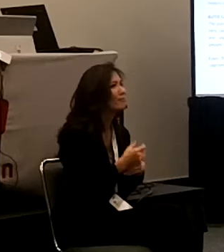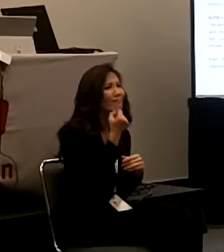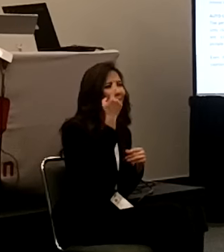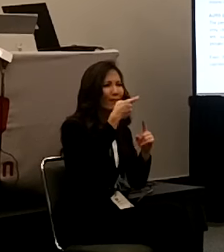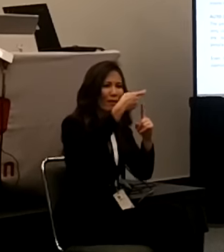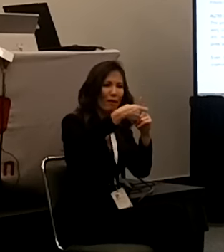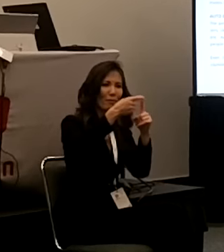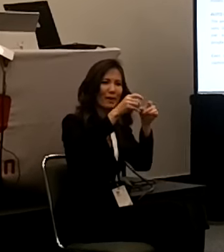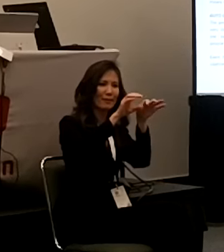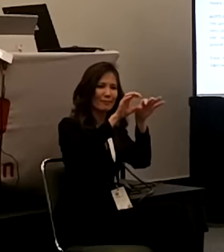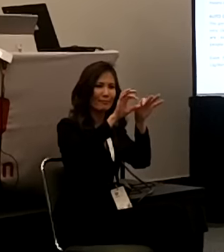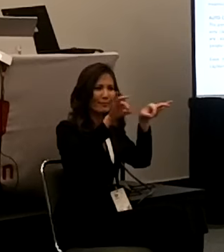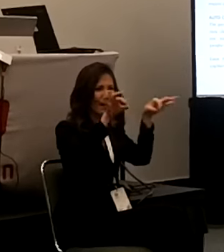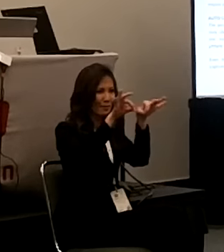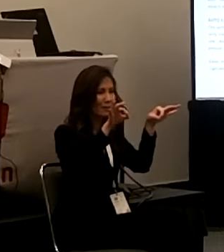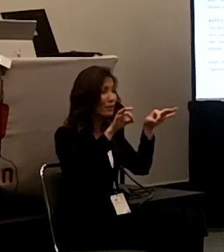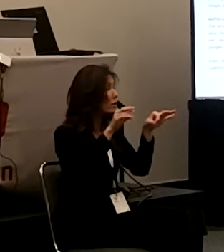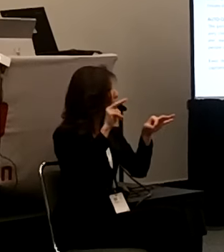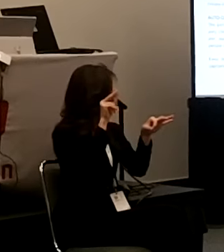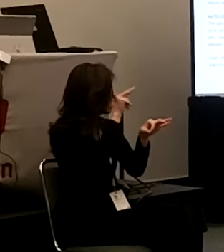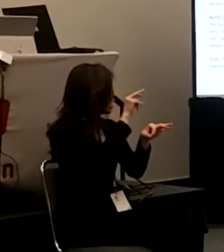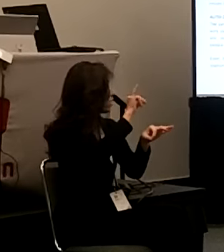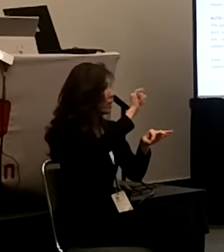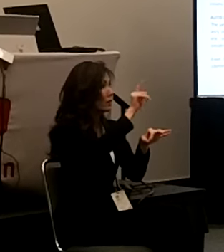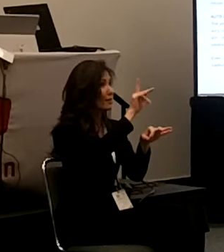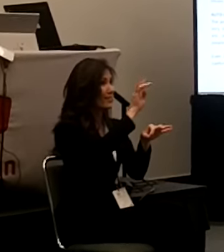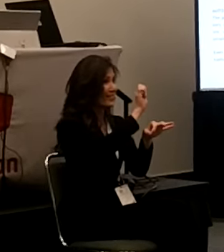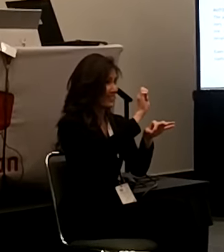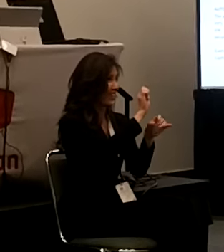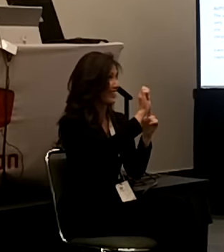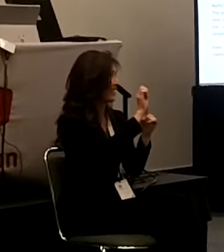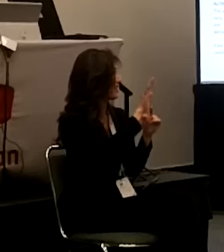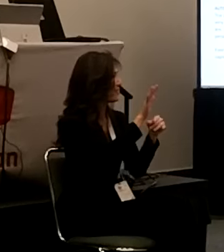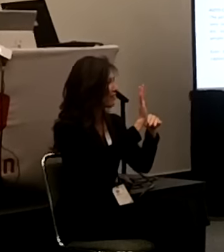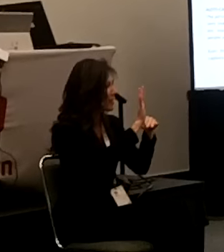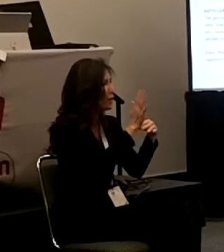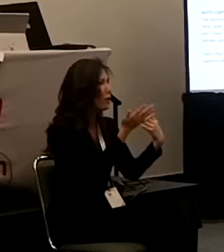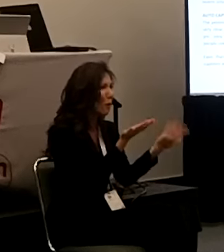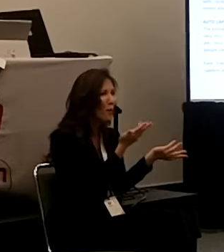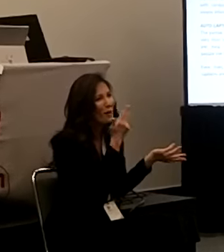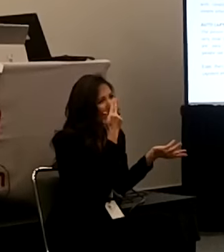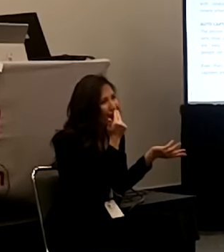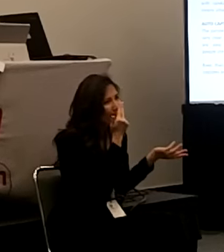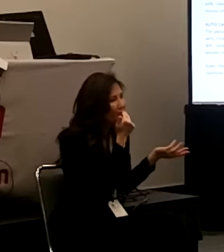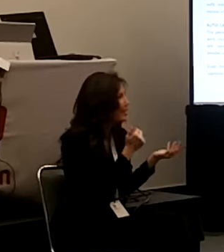when you see Jake's video, it's kind of useful, you know, for the most part, there's a comprehensible sentence